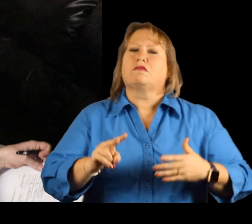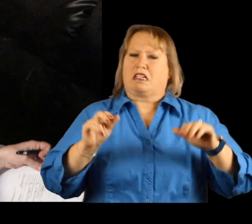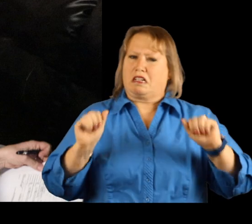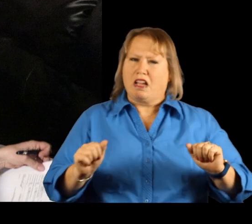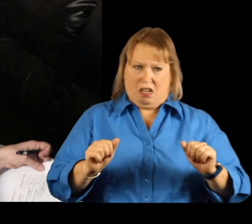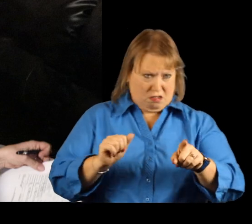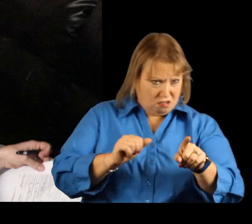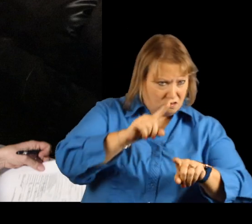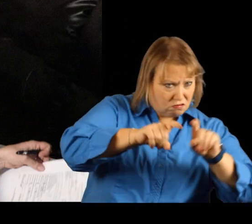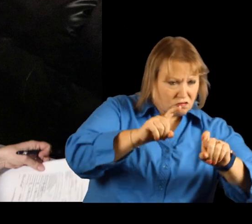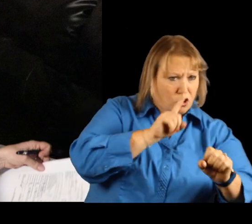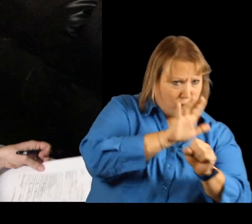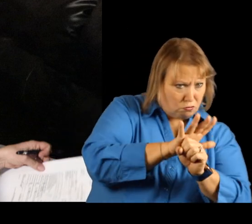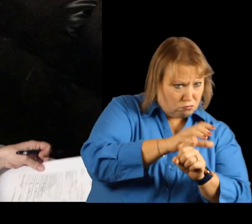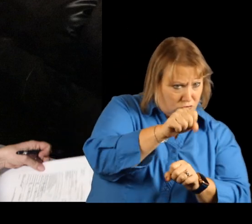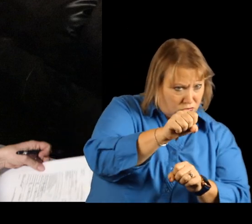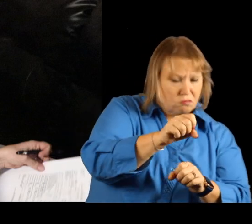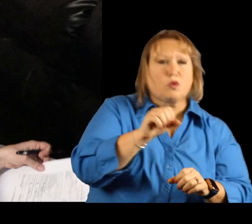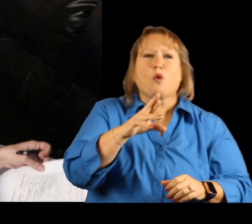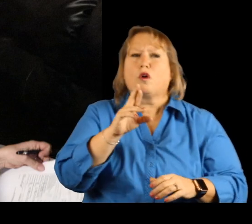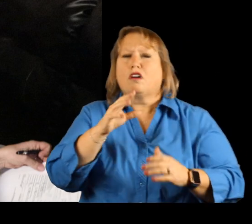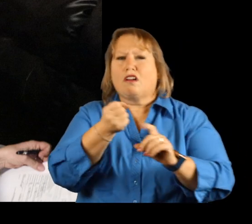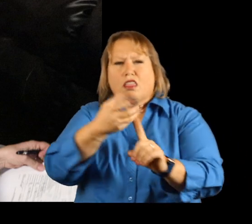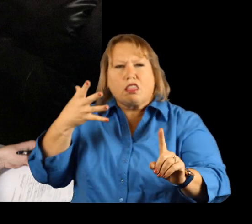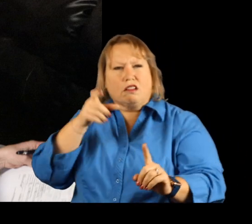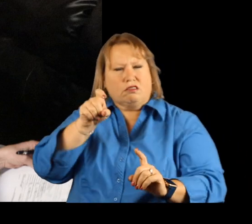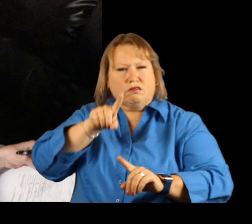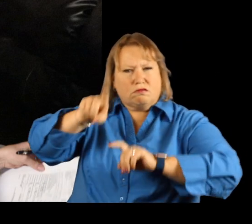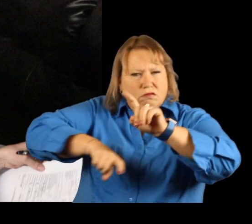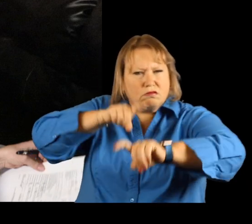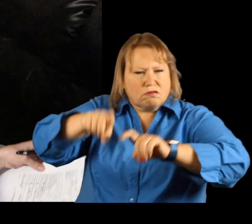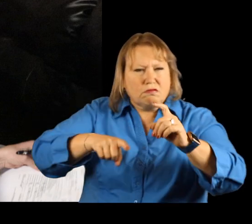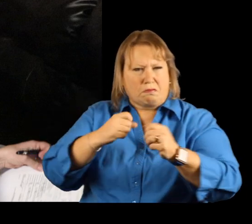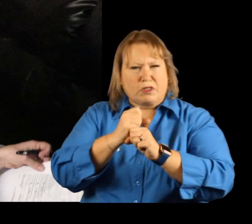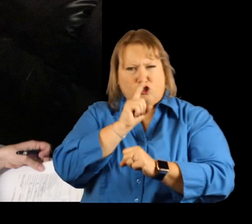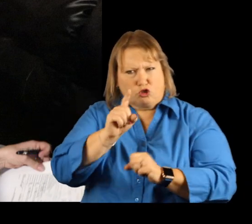the reports and ask questions necessary to fill in any informational gaps.